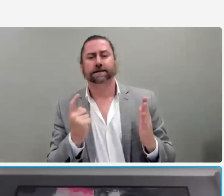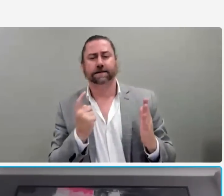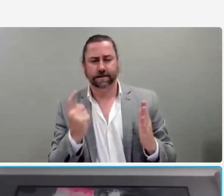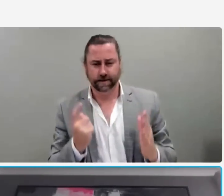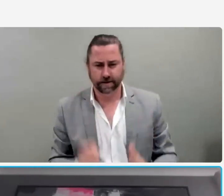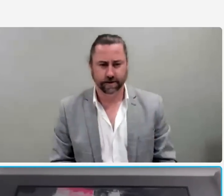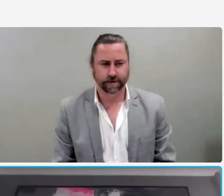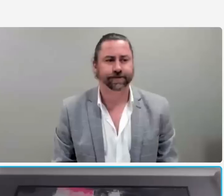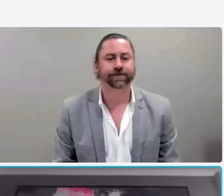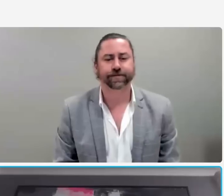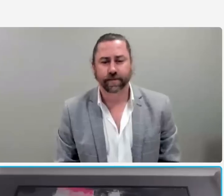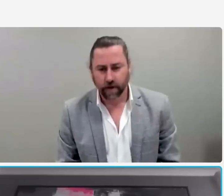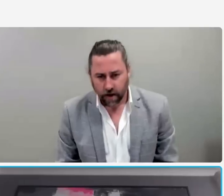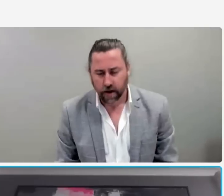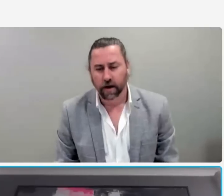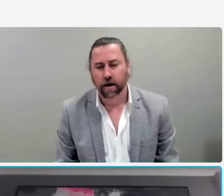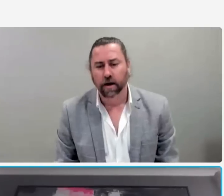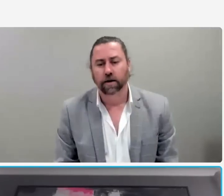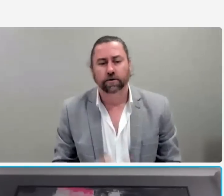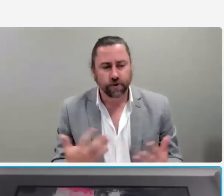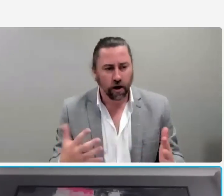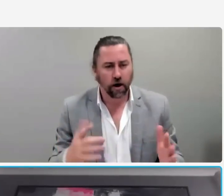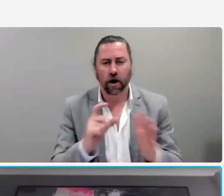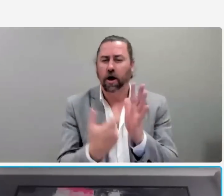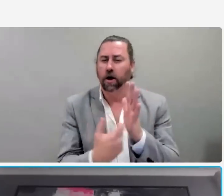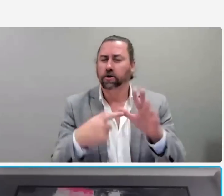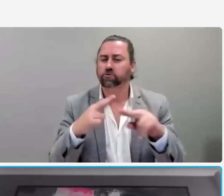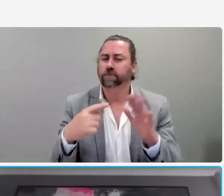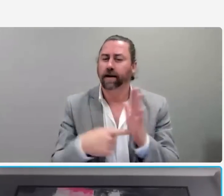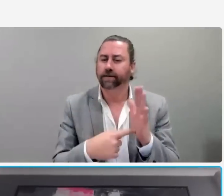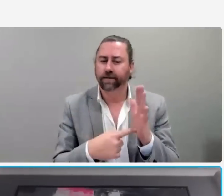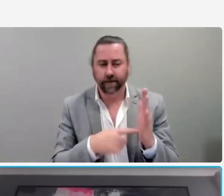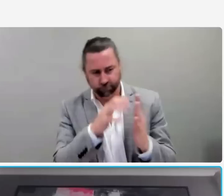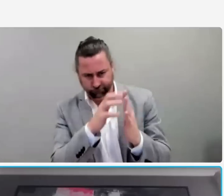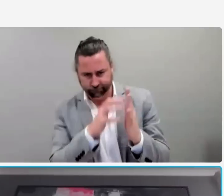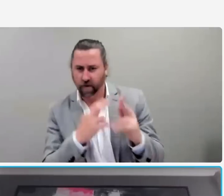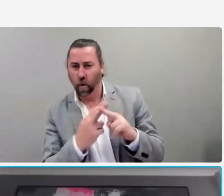So in terms of developing a draft set of quality standards the Department's been working in